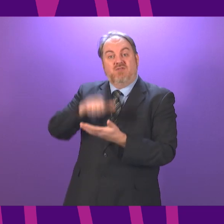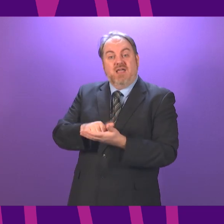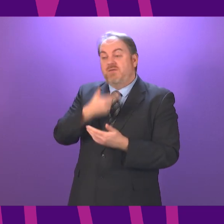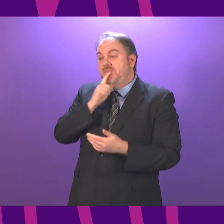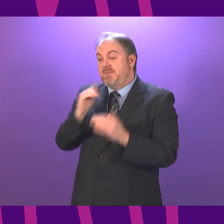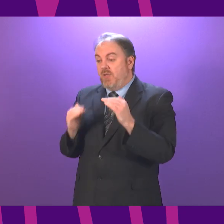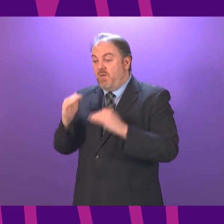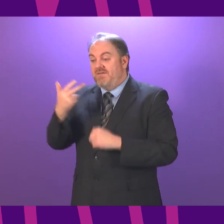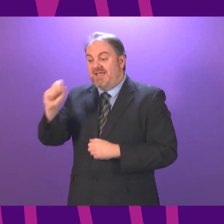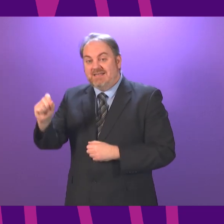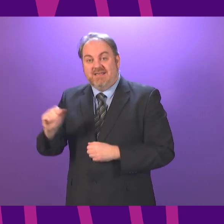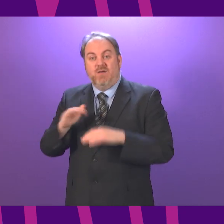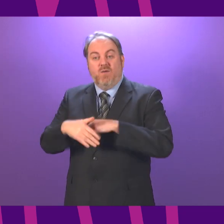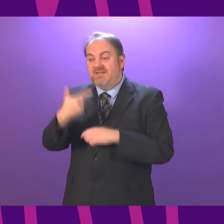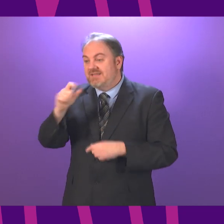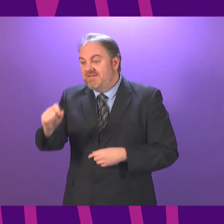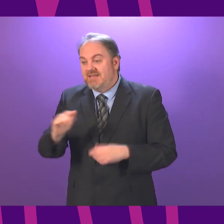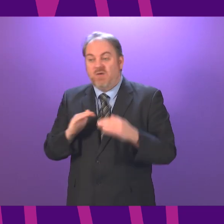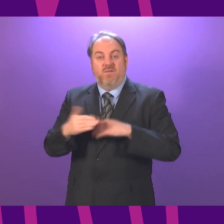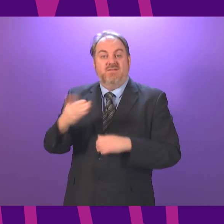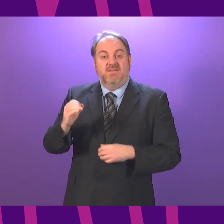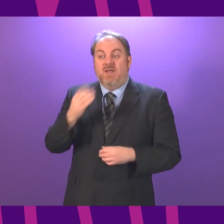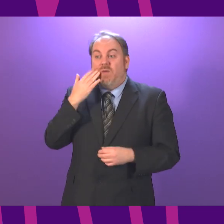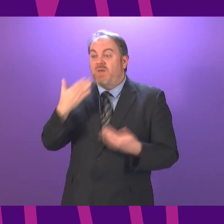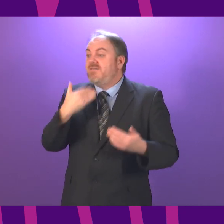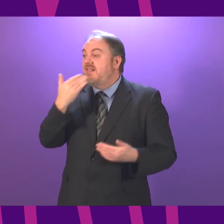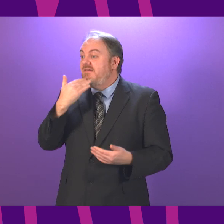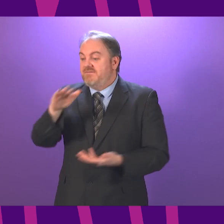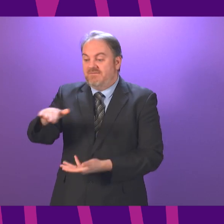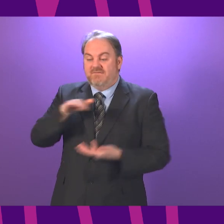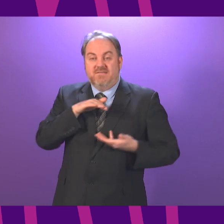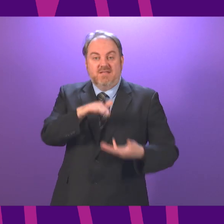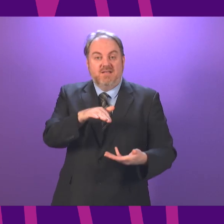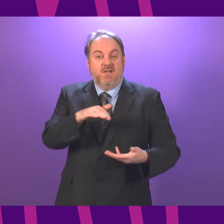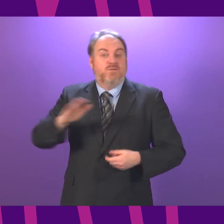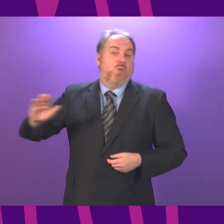for the over-70s, the over-50s and, as soon as supplies allow, for the whole adult population.